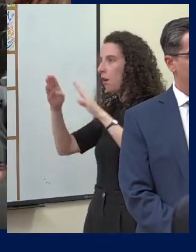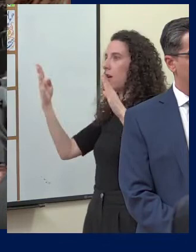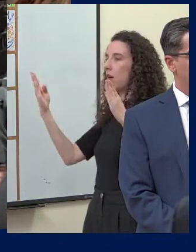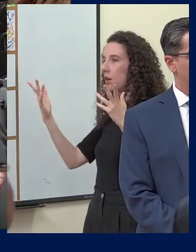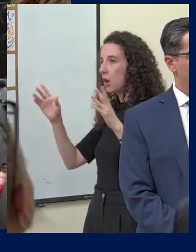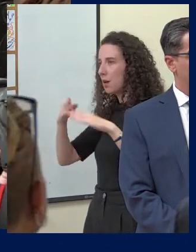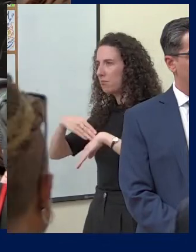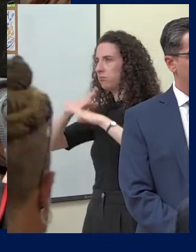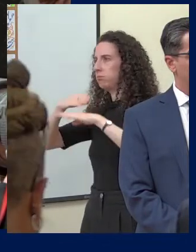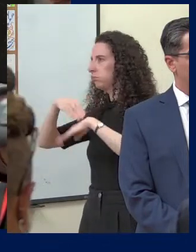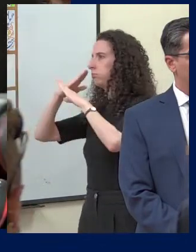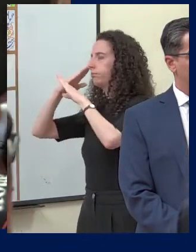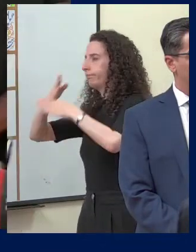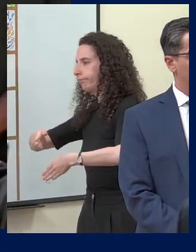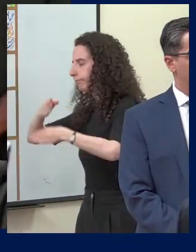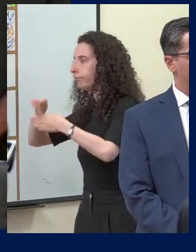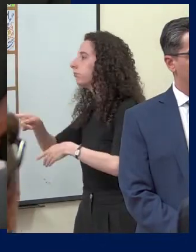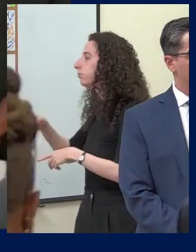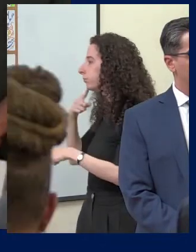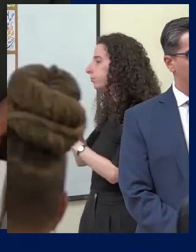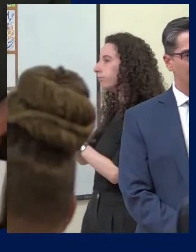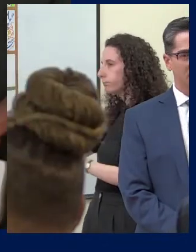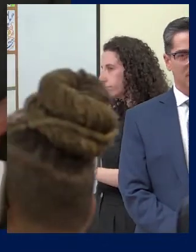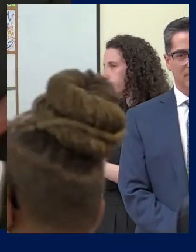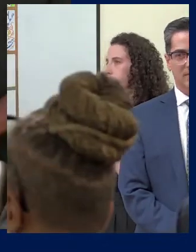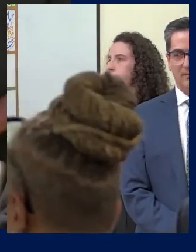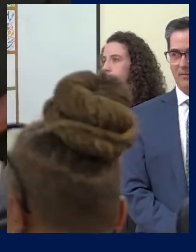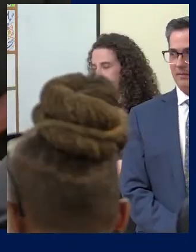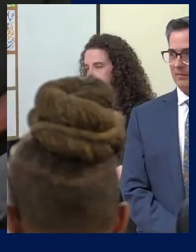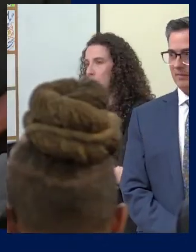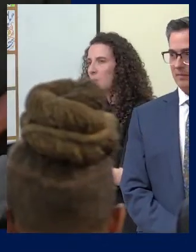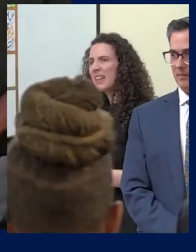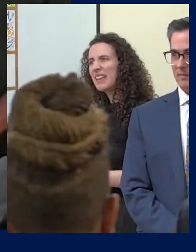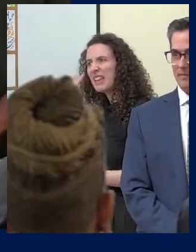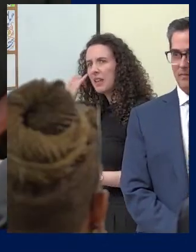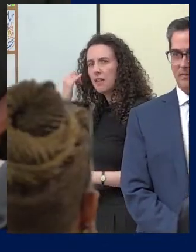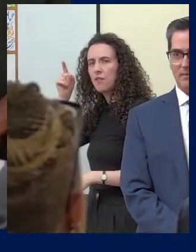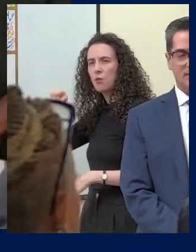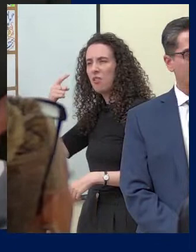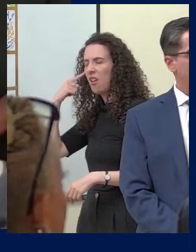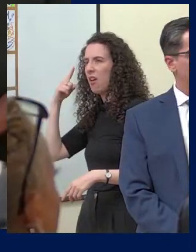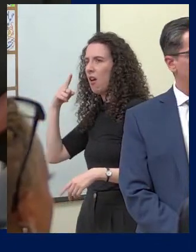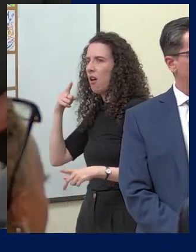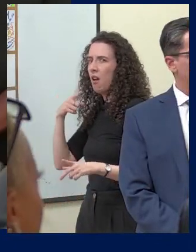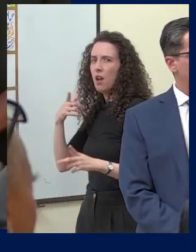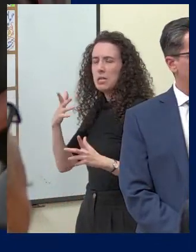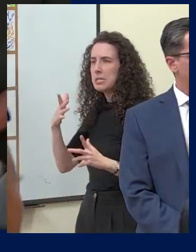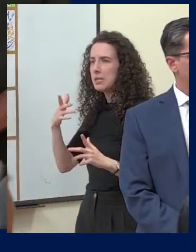thinks that life is closed. And so much so that they are willing to take their own life prove it.